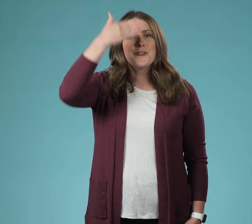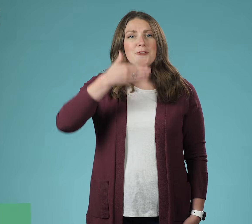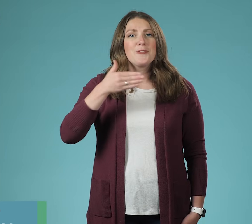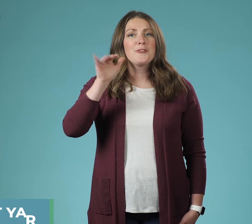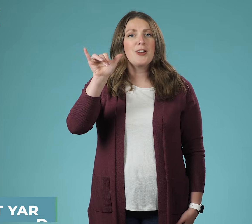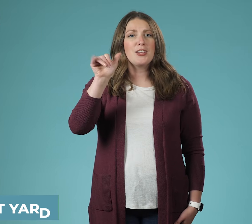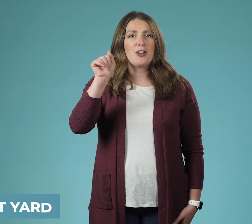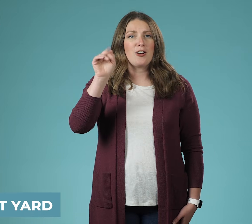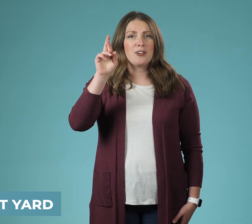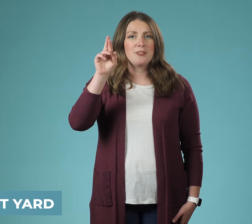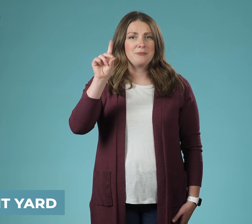'Front yard'